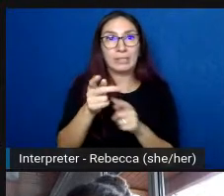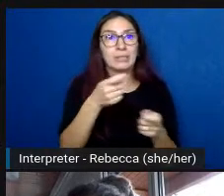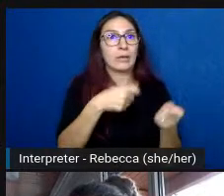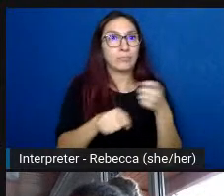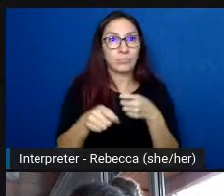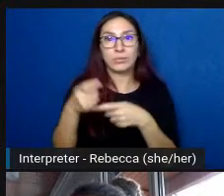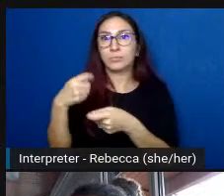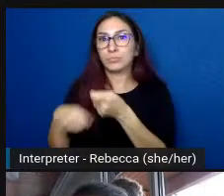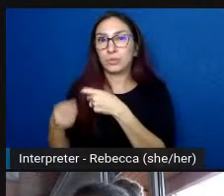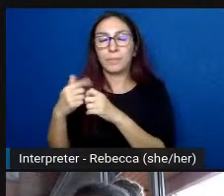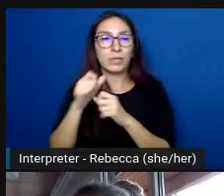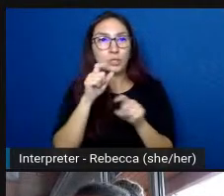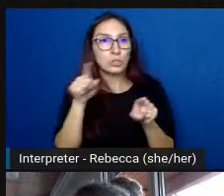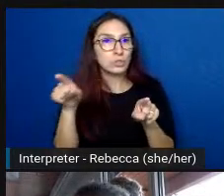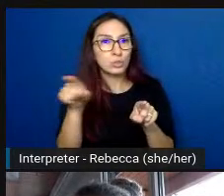Create a post that changes every